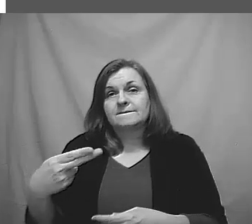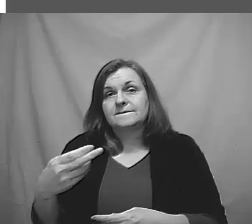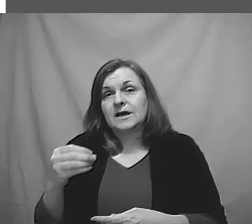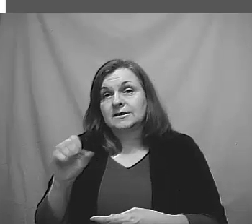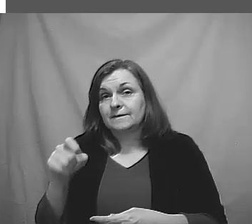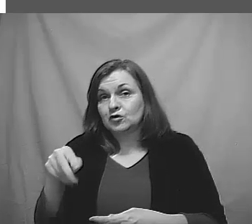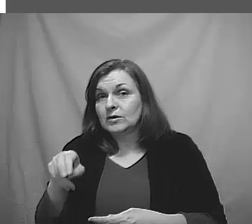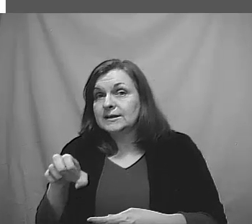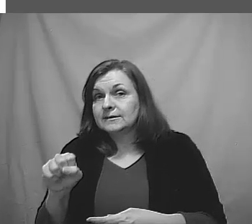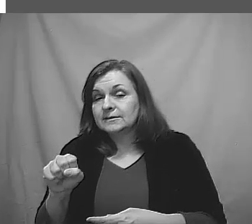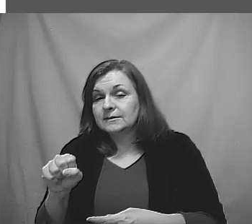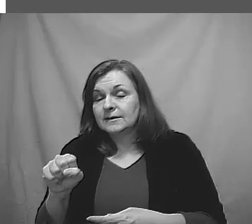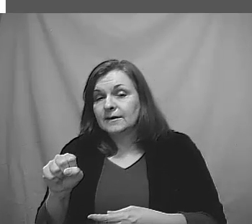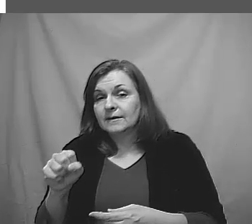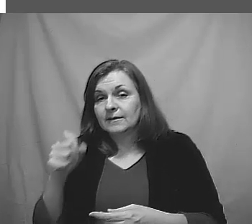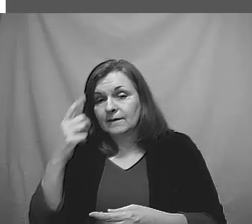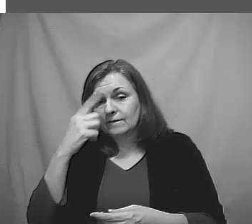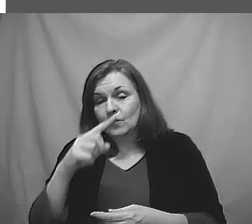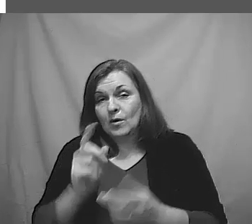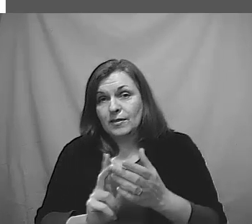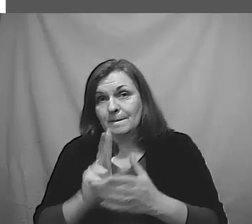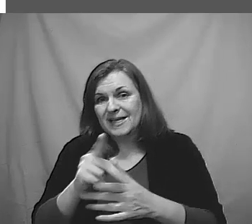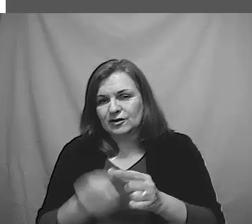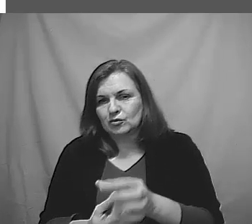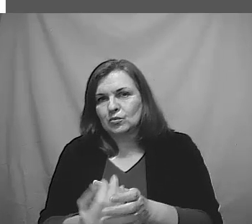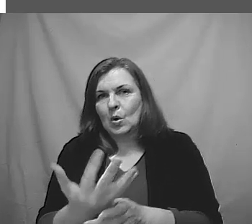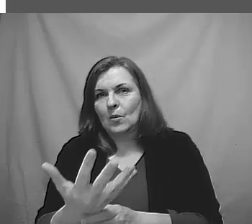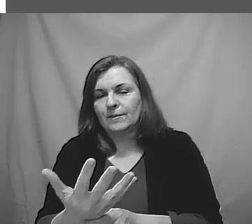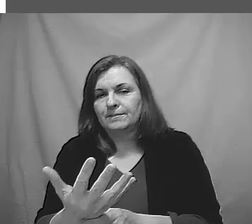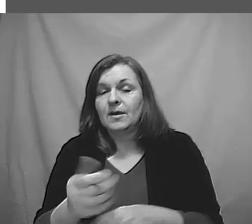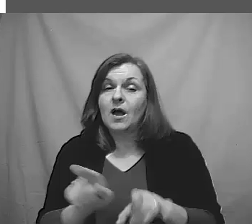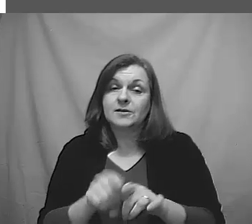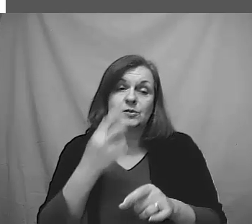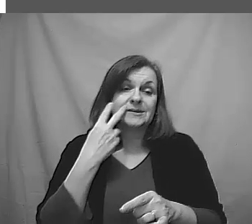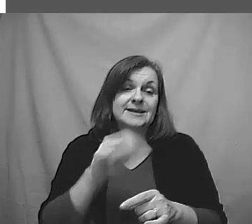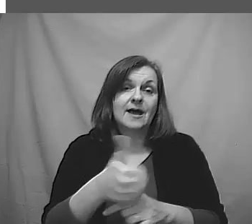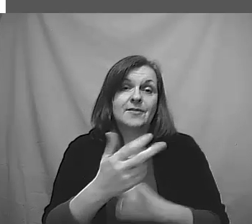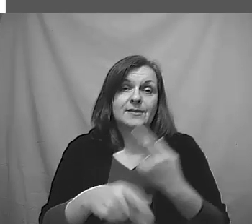phosphorus for the seeds as it germinates -- we can also see other types of seeds here